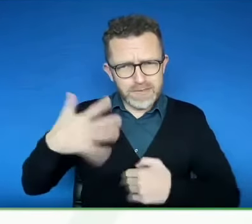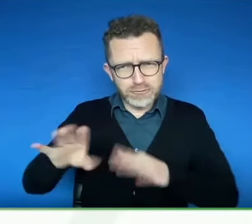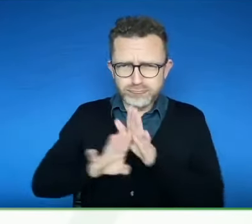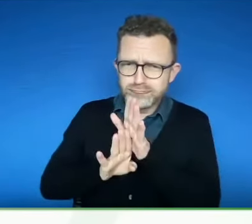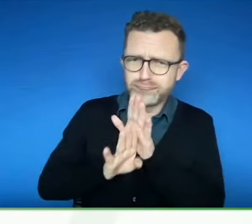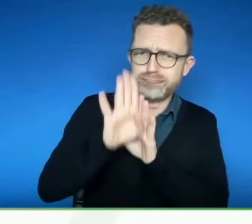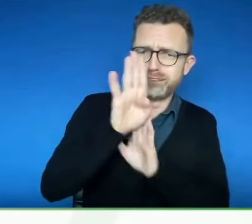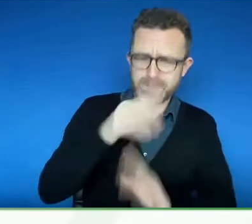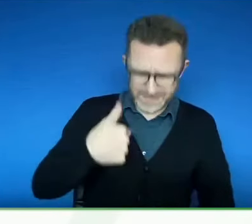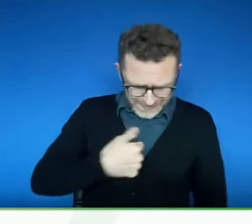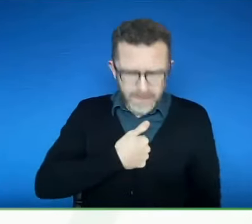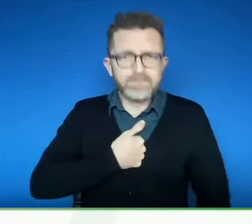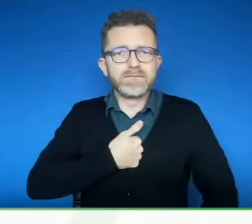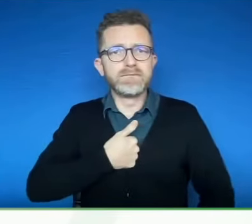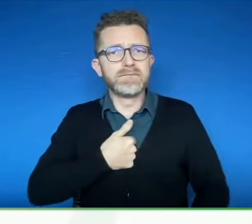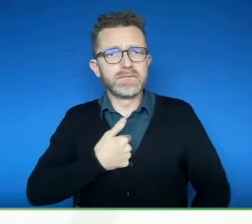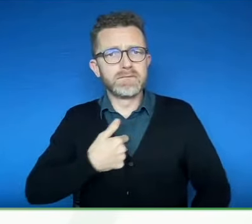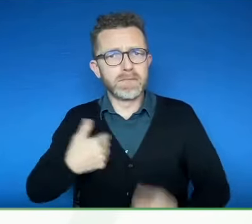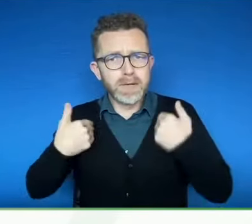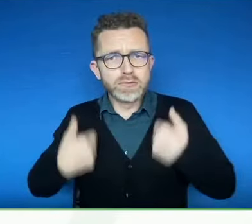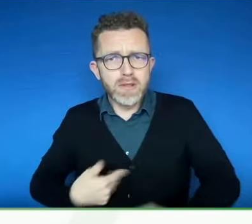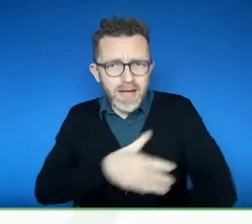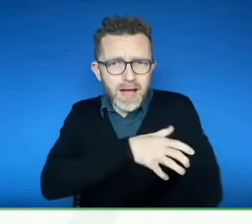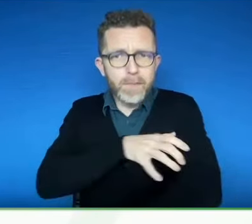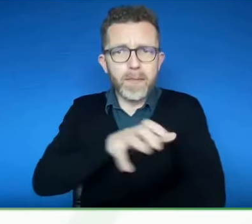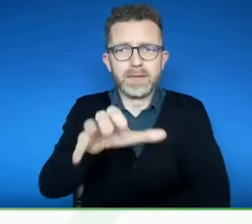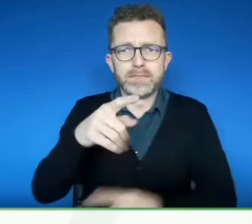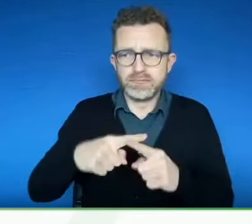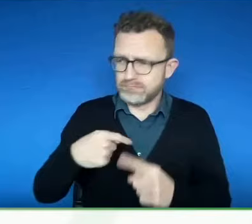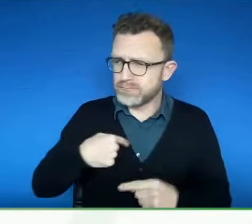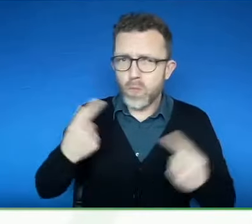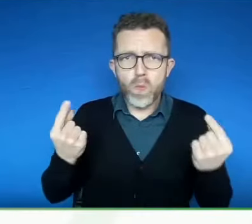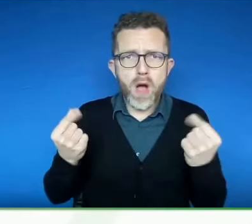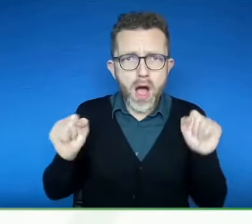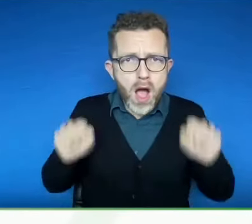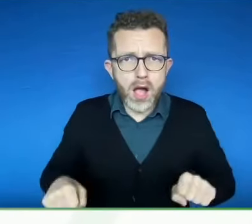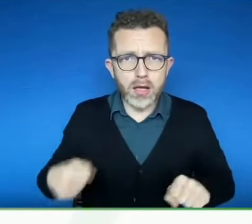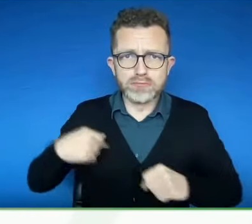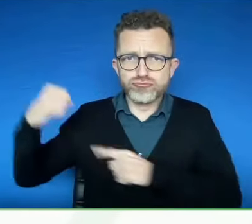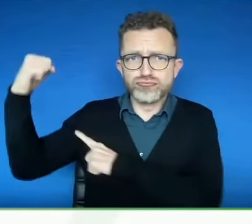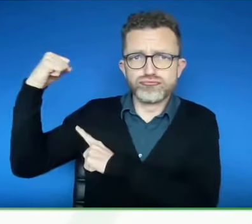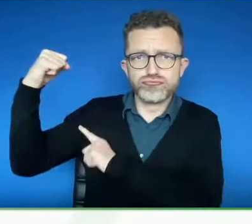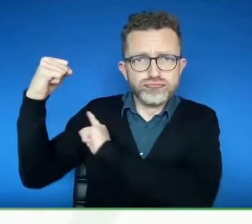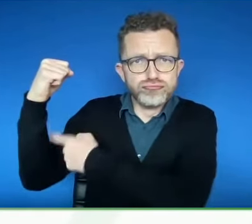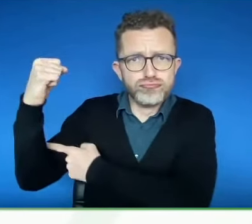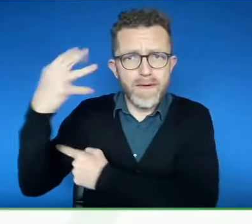Reasons unfortunately they could not like to share the following